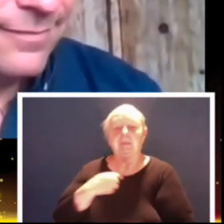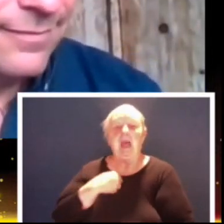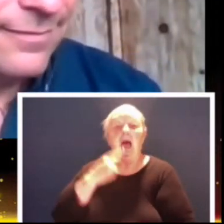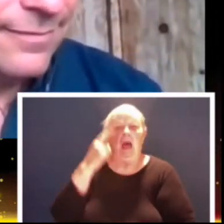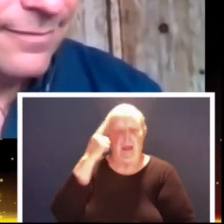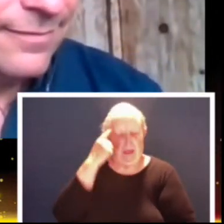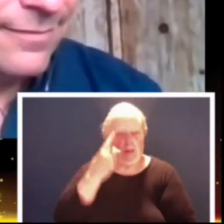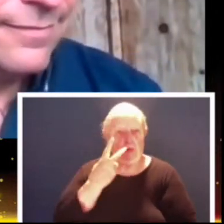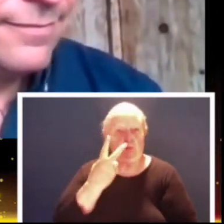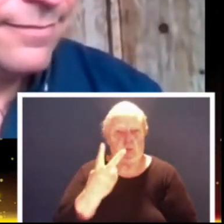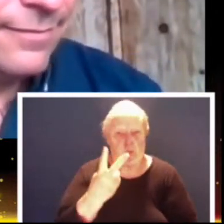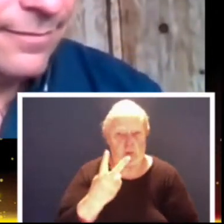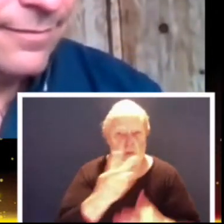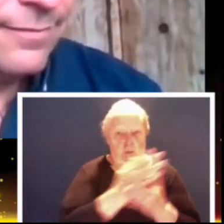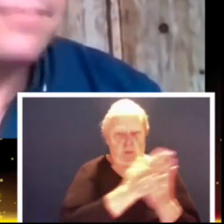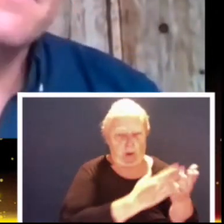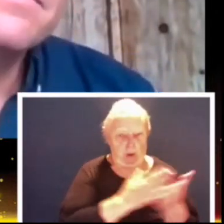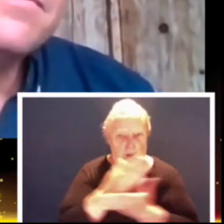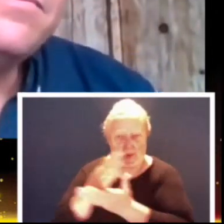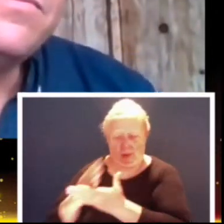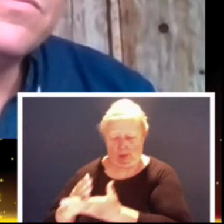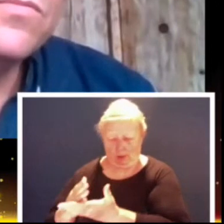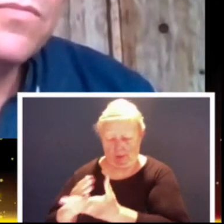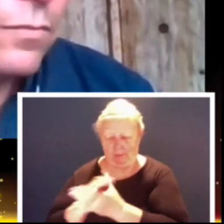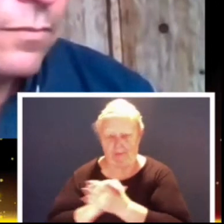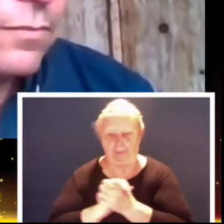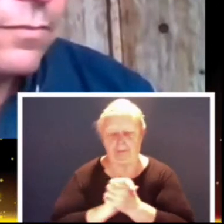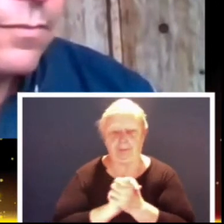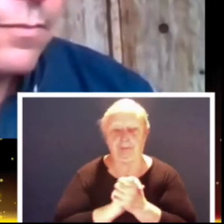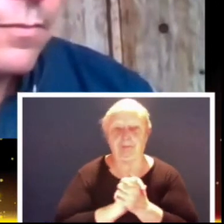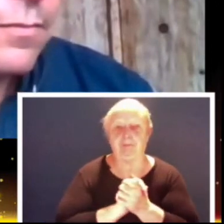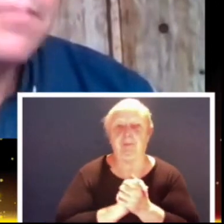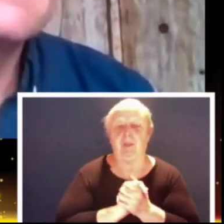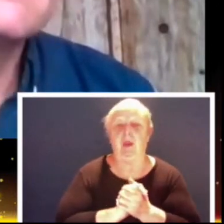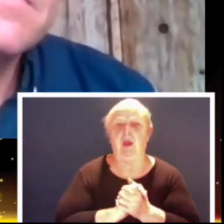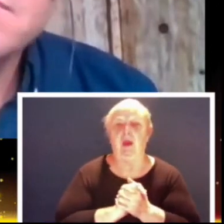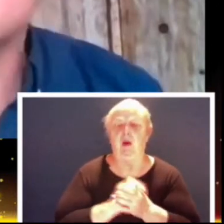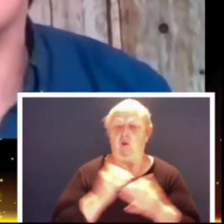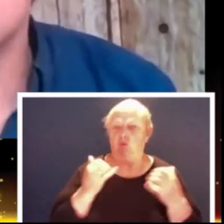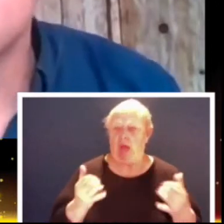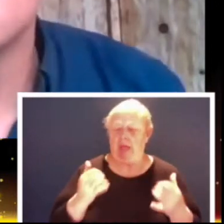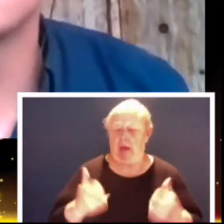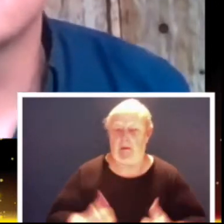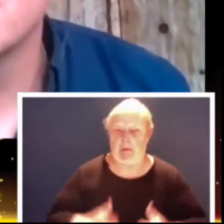So there's unique forms of chaos right now as well as the peace.